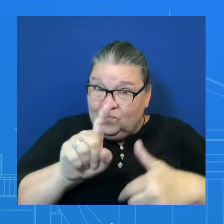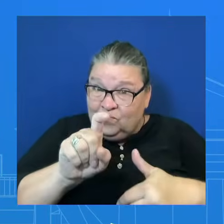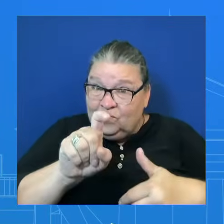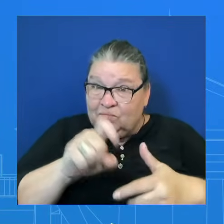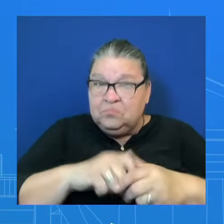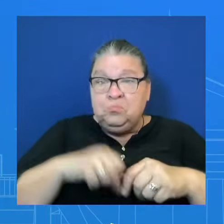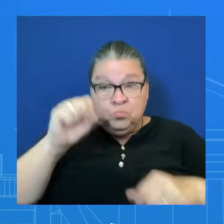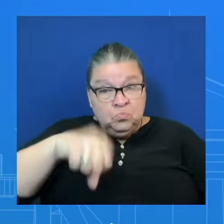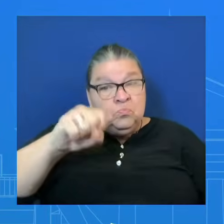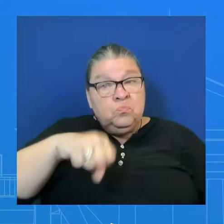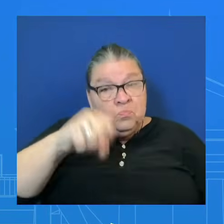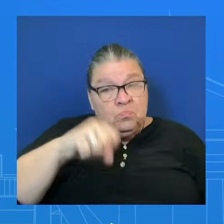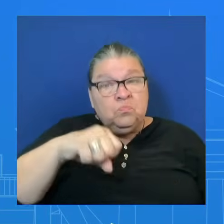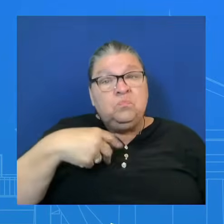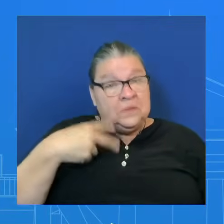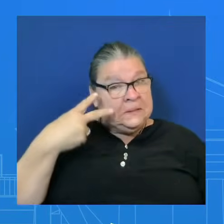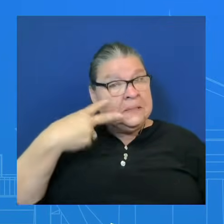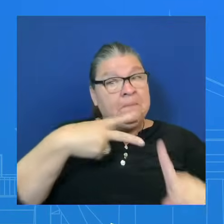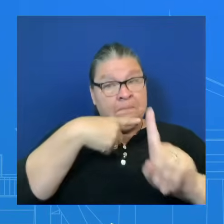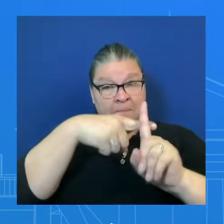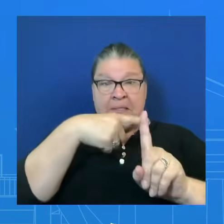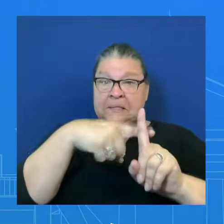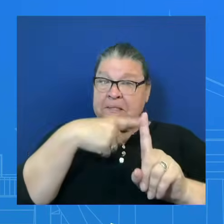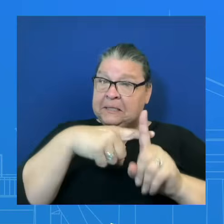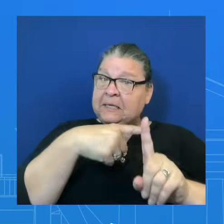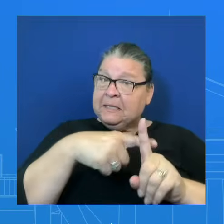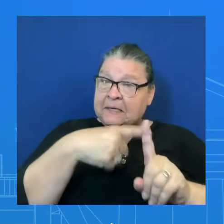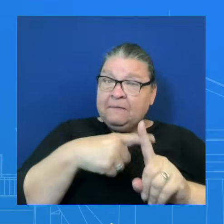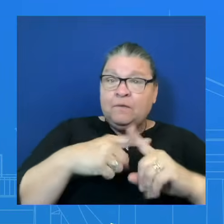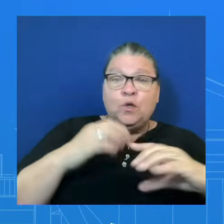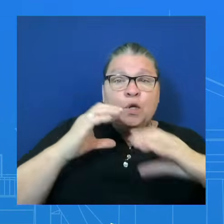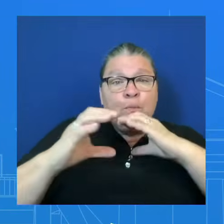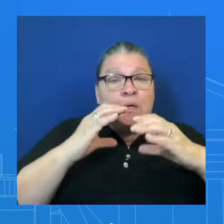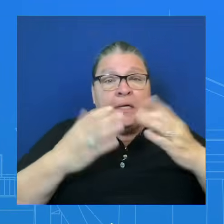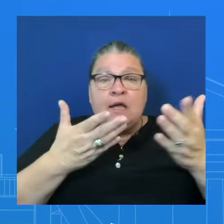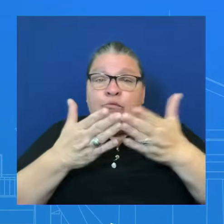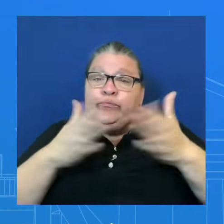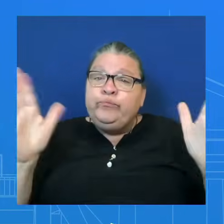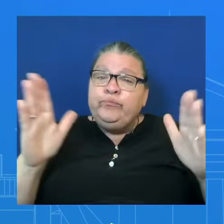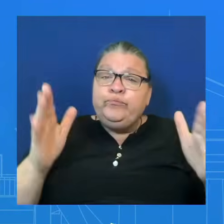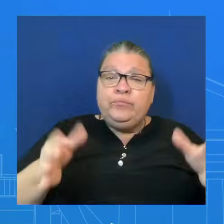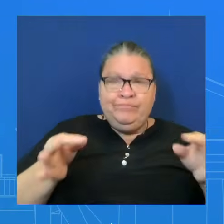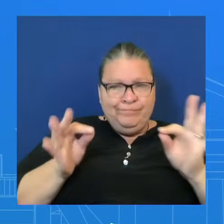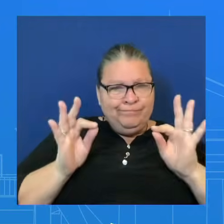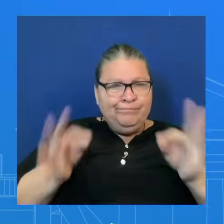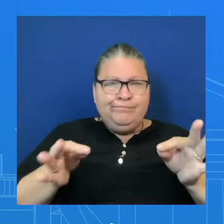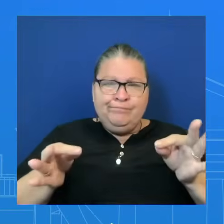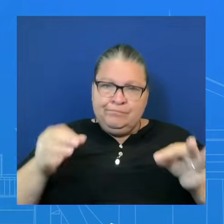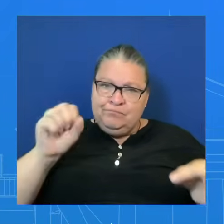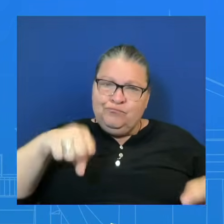It's important, especially, as I said, now. So, in general, without predicting what the next visit